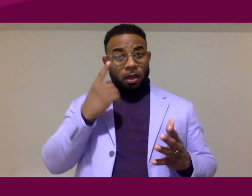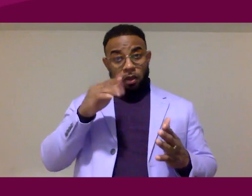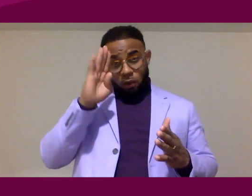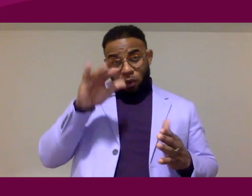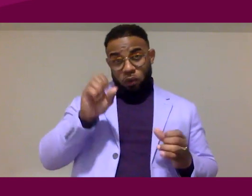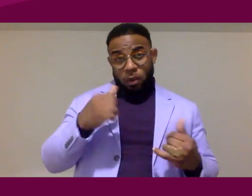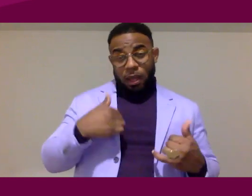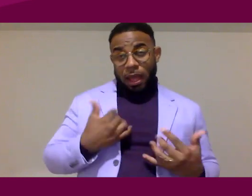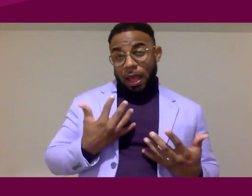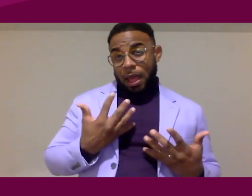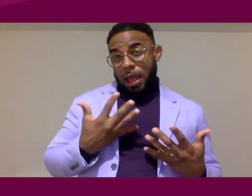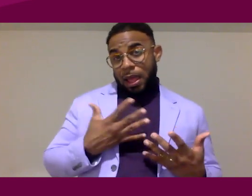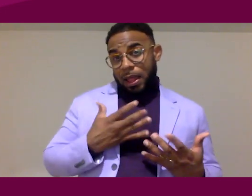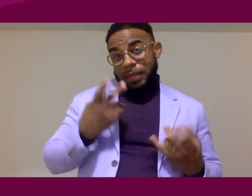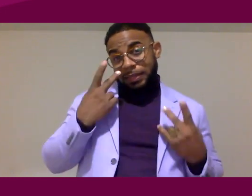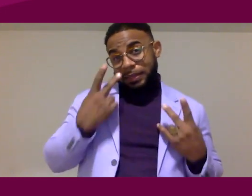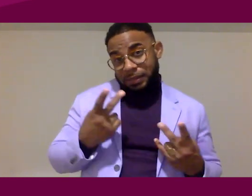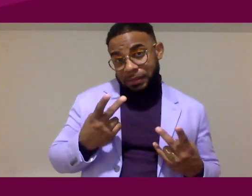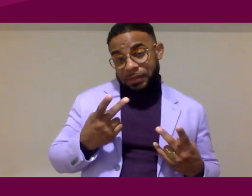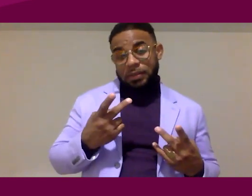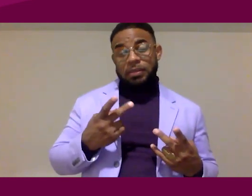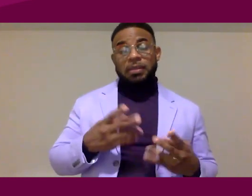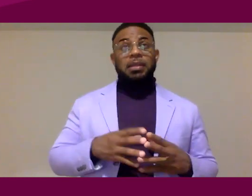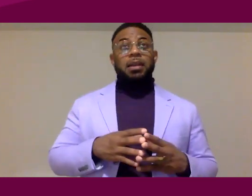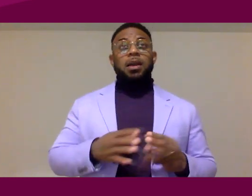And so I'd like to see more of that.